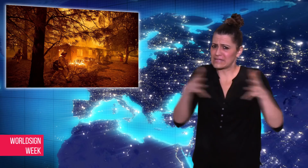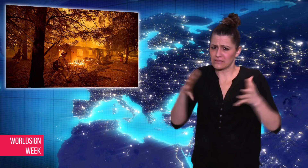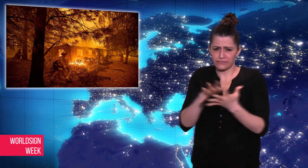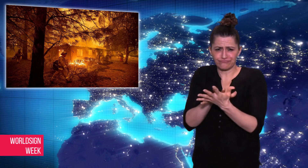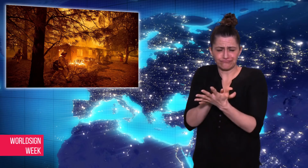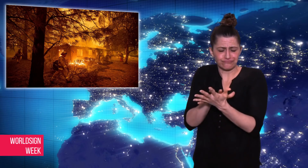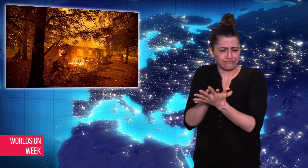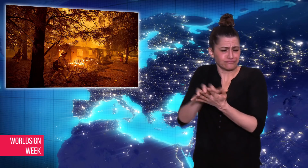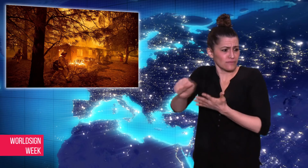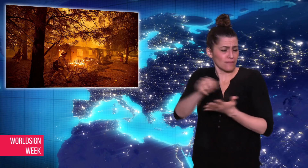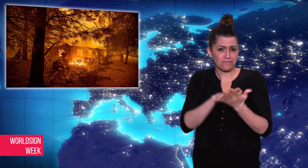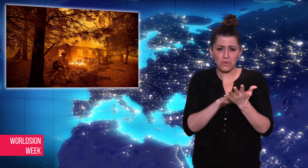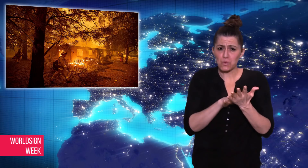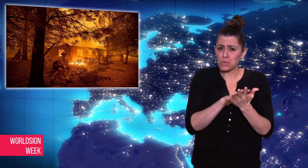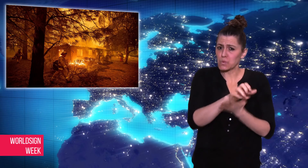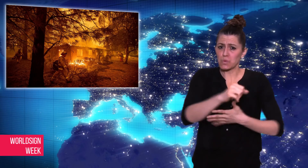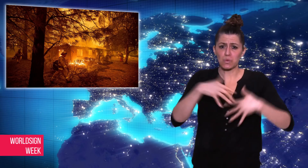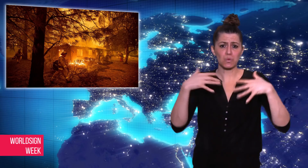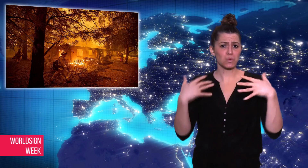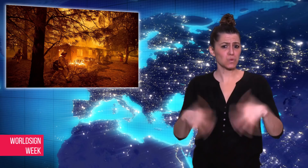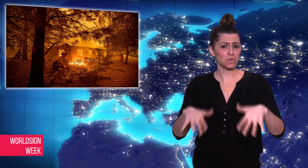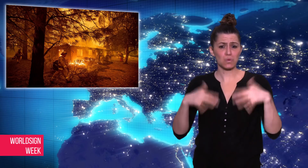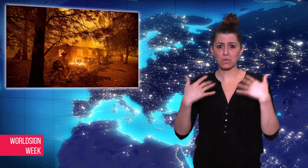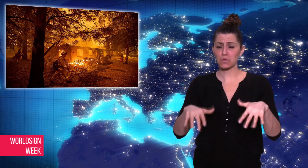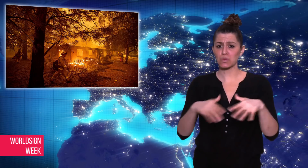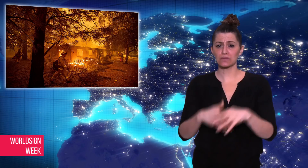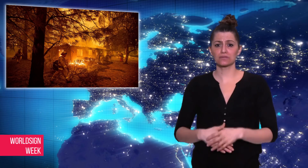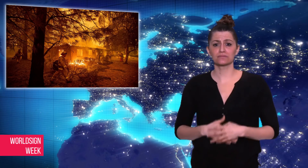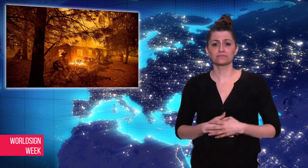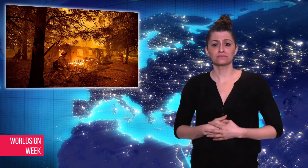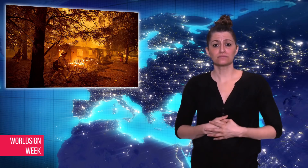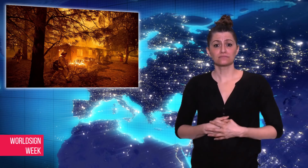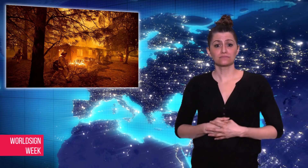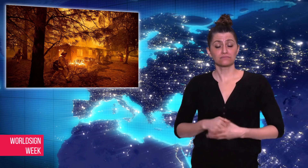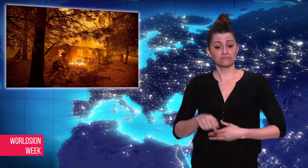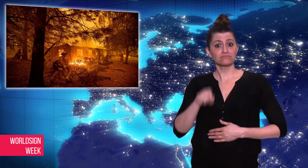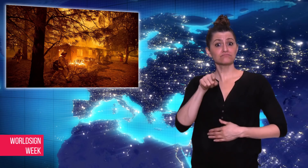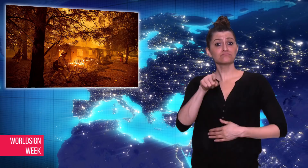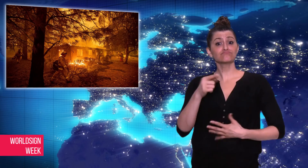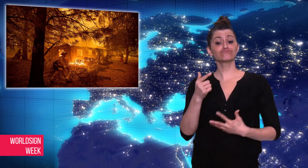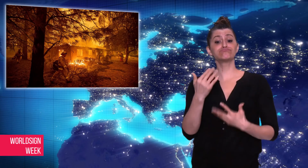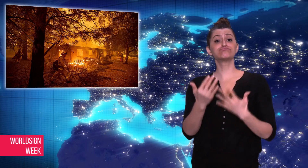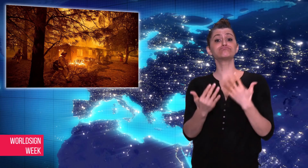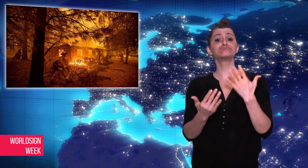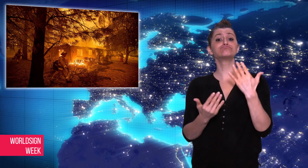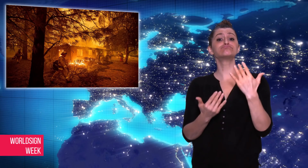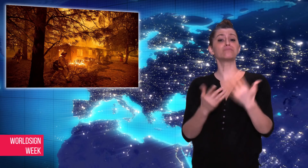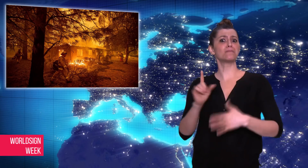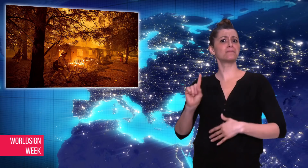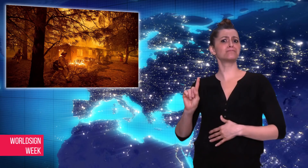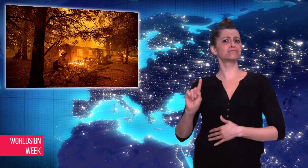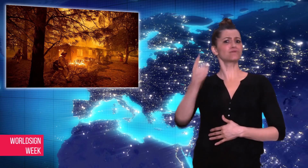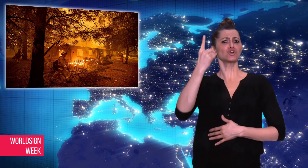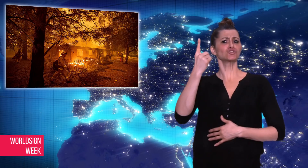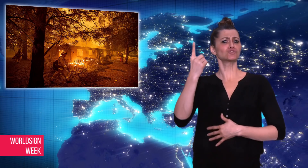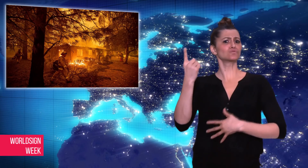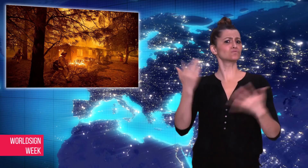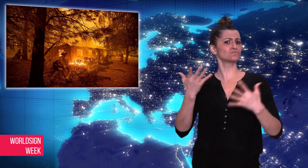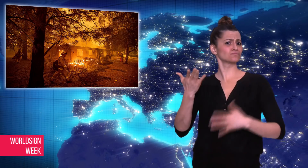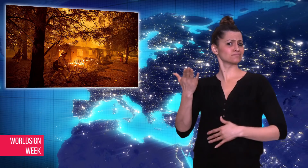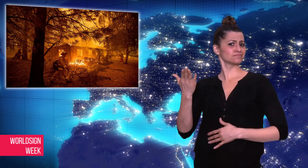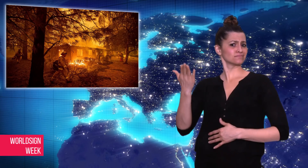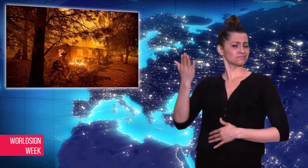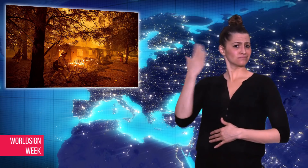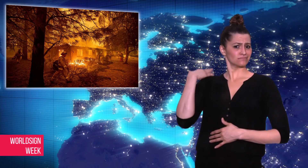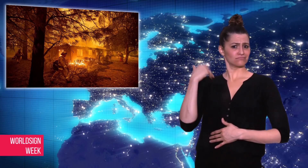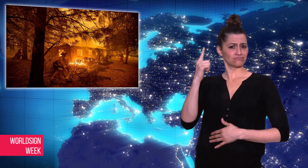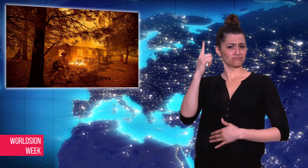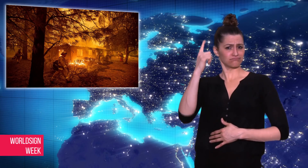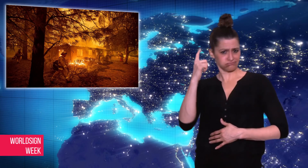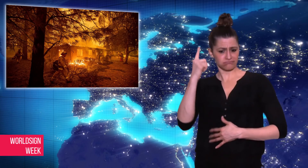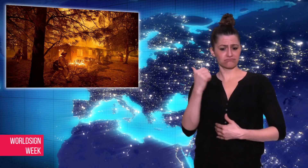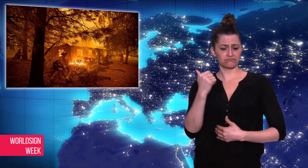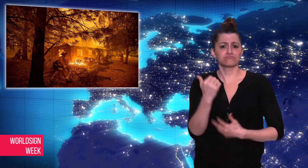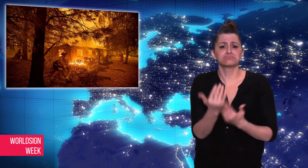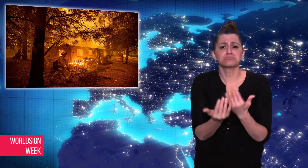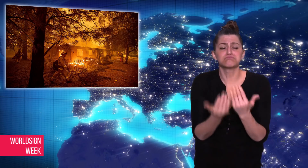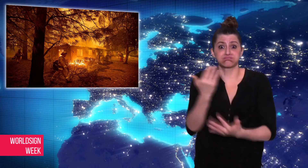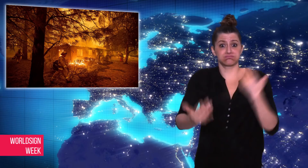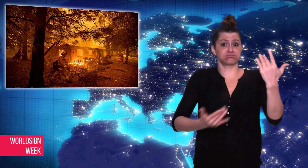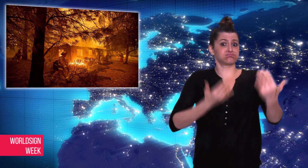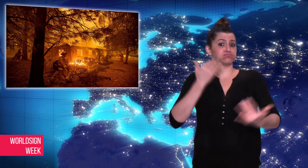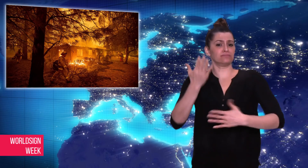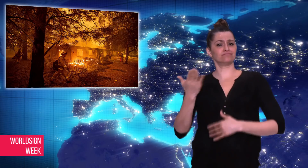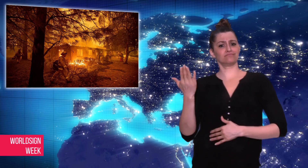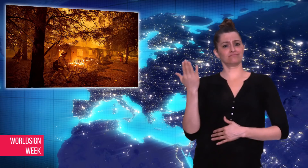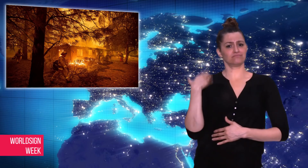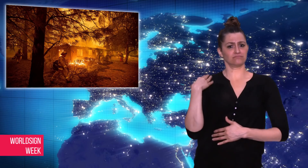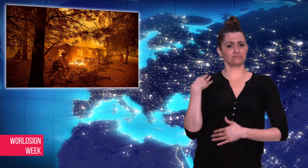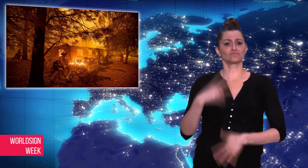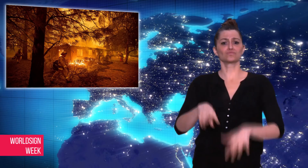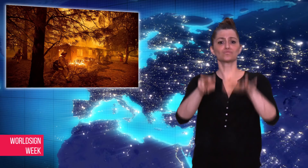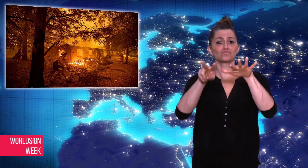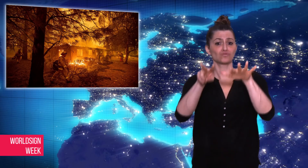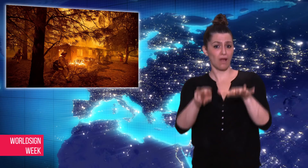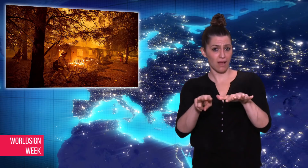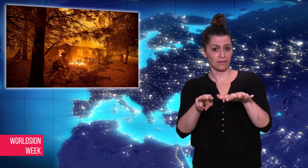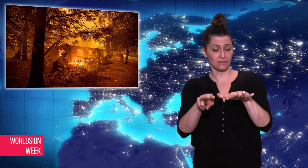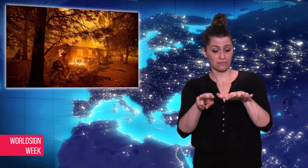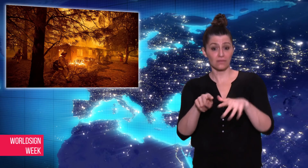the California state history, and the first fires started last July.